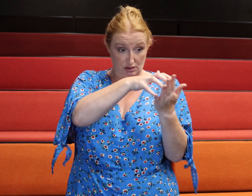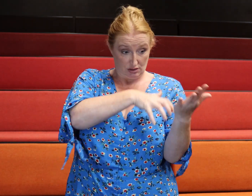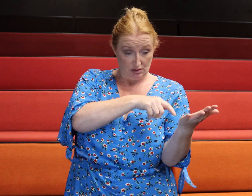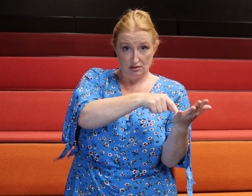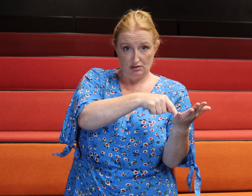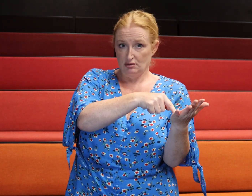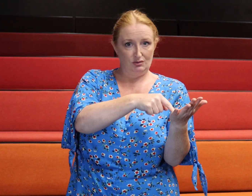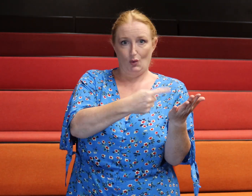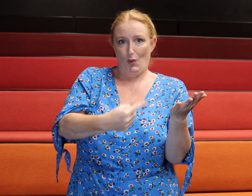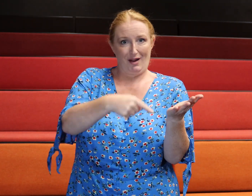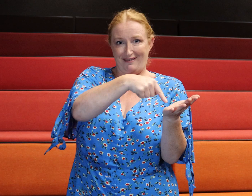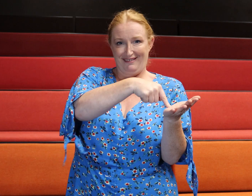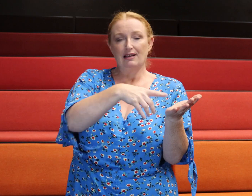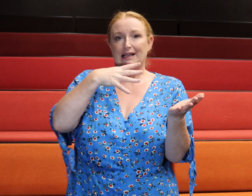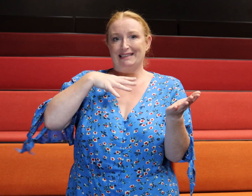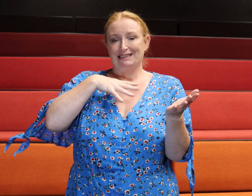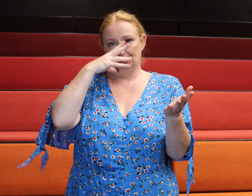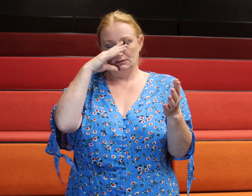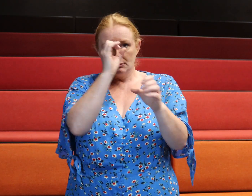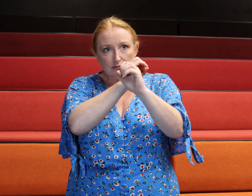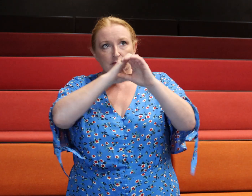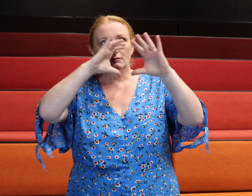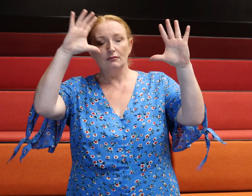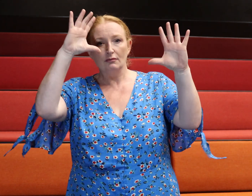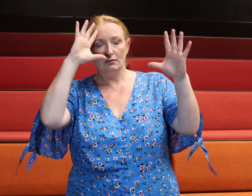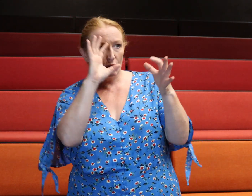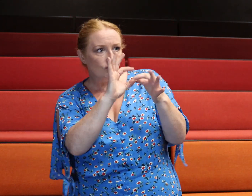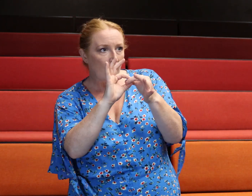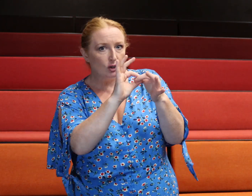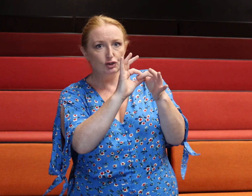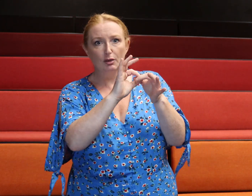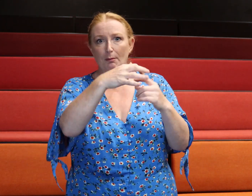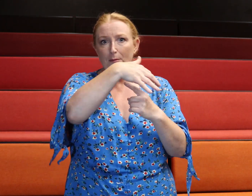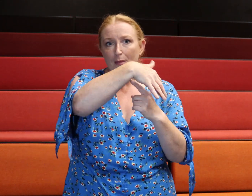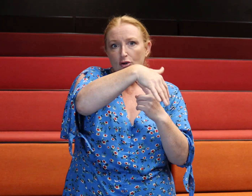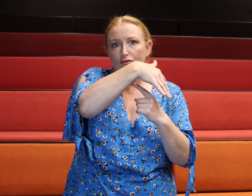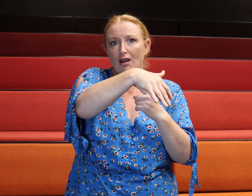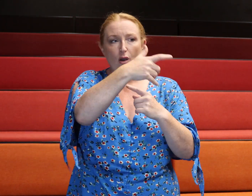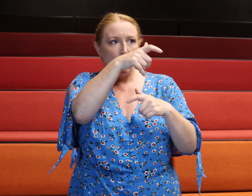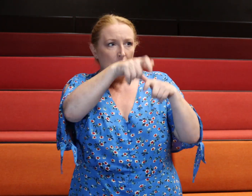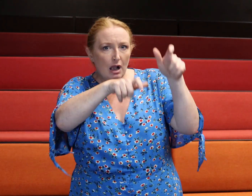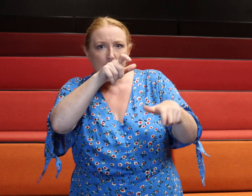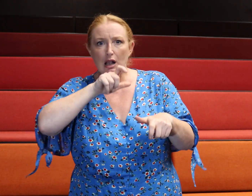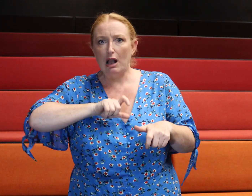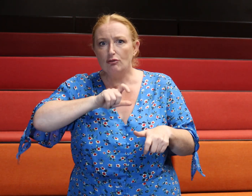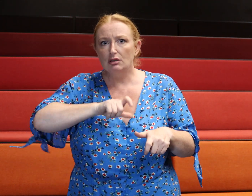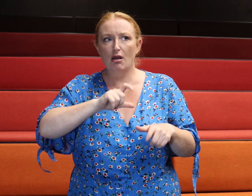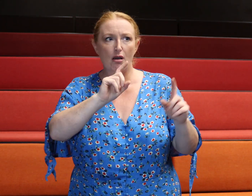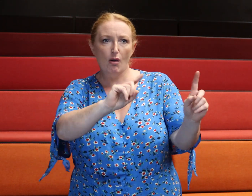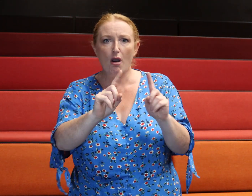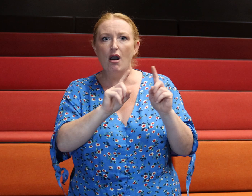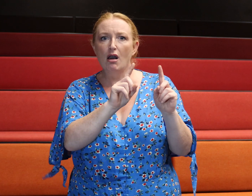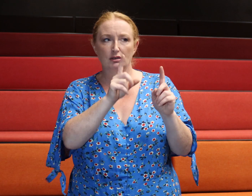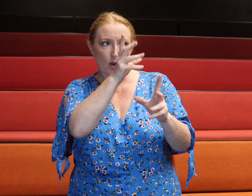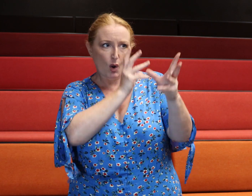It's about understanding the concept and the relationships between the actors or between the characters within the show.